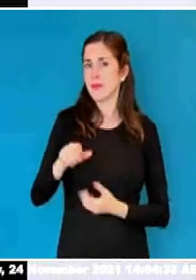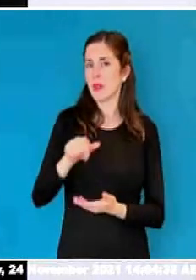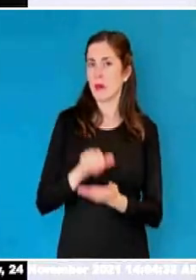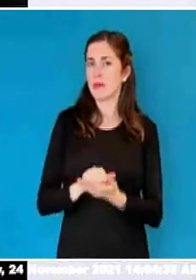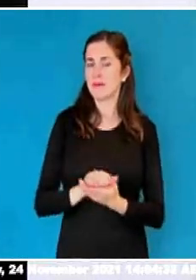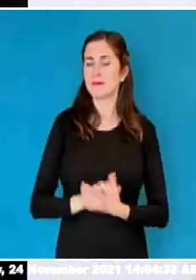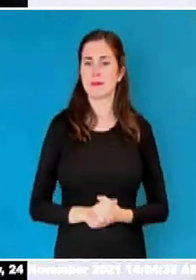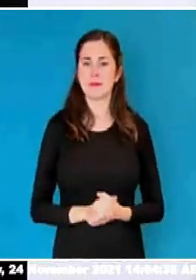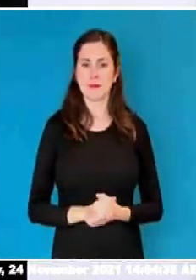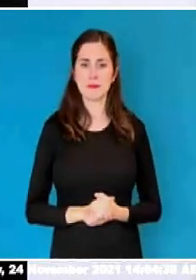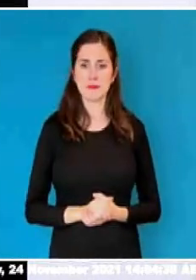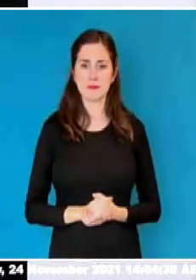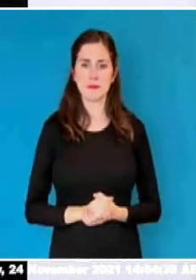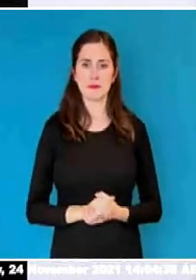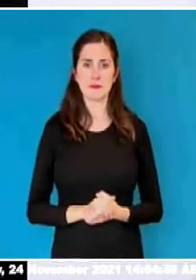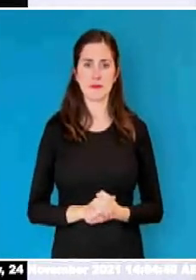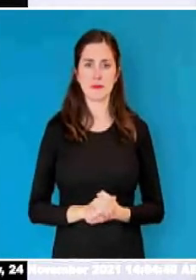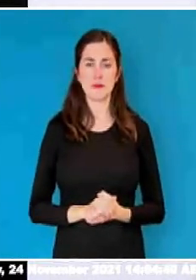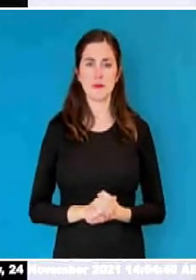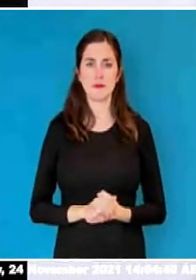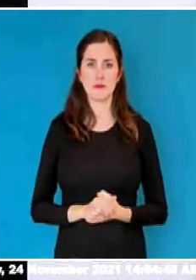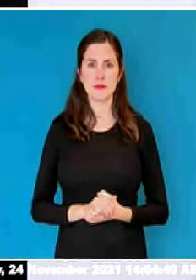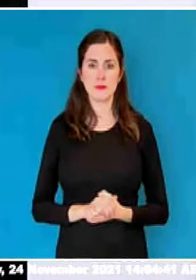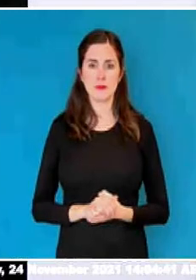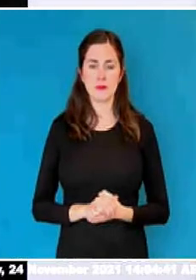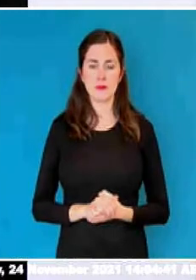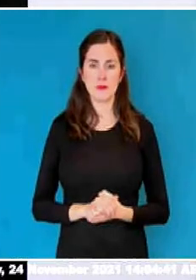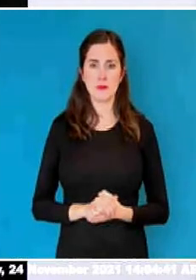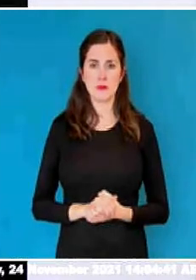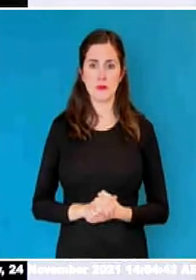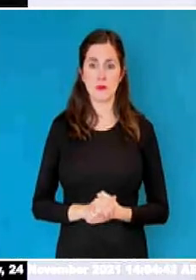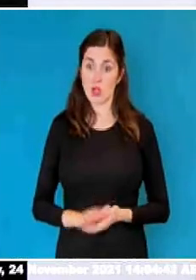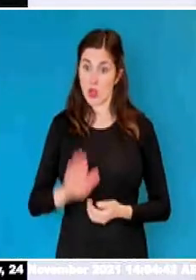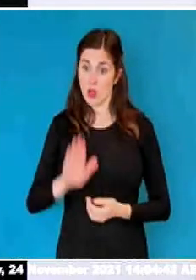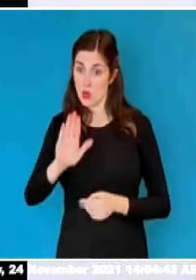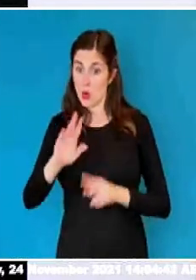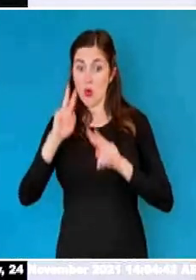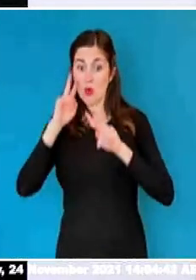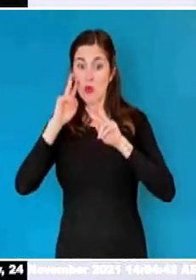The purpose of this research was to be part of a broader